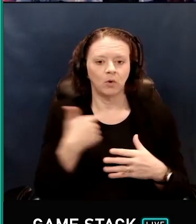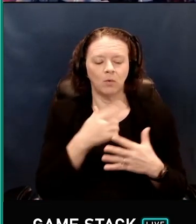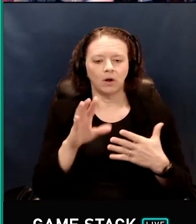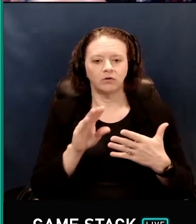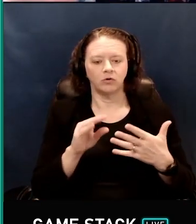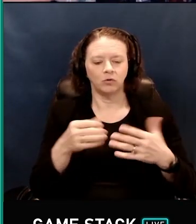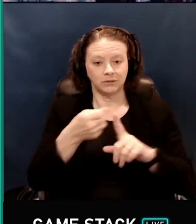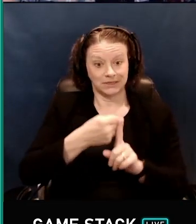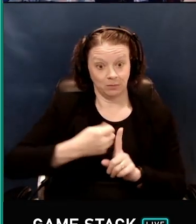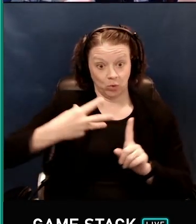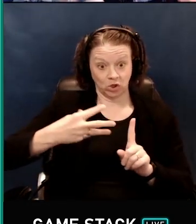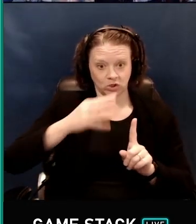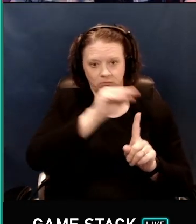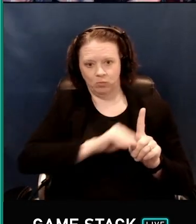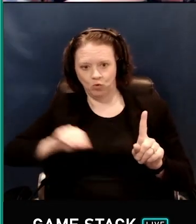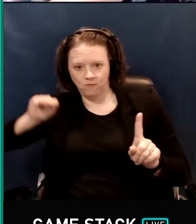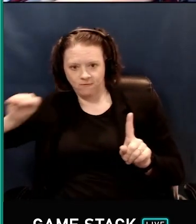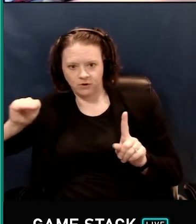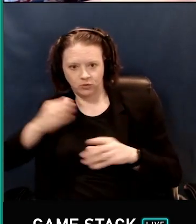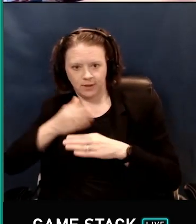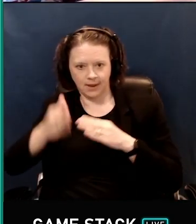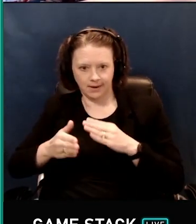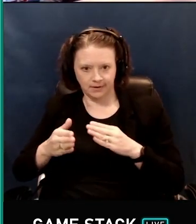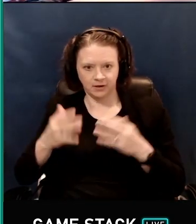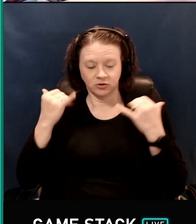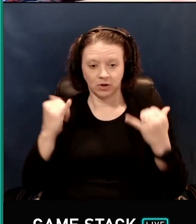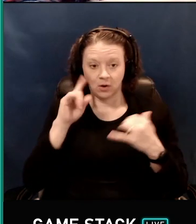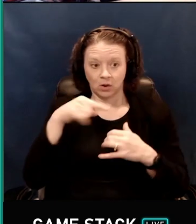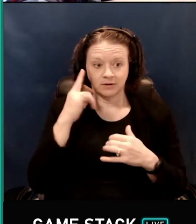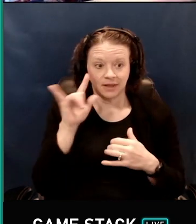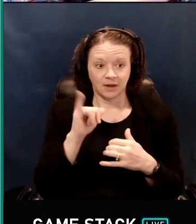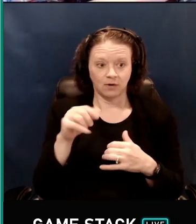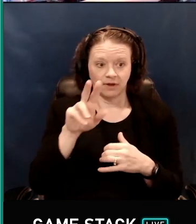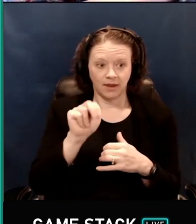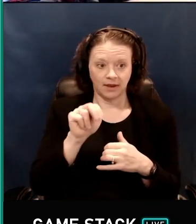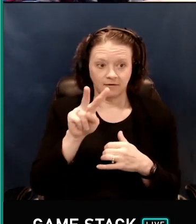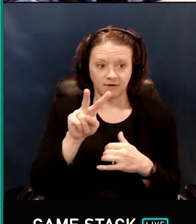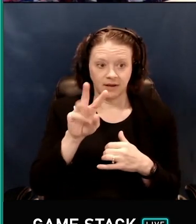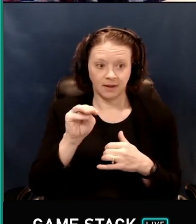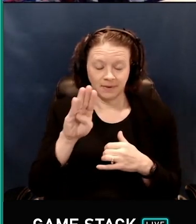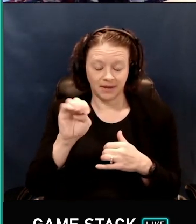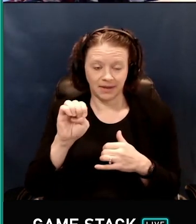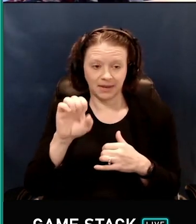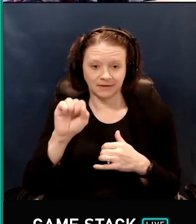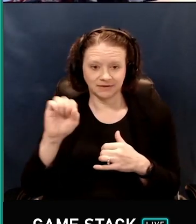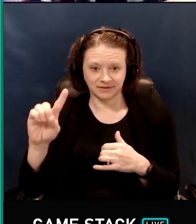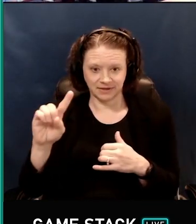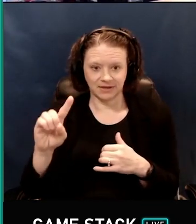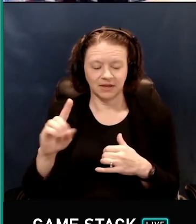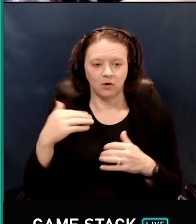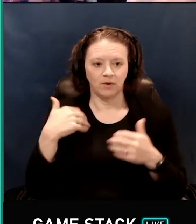but overall, the picture now looks like you have the NVMe SSD with the game package, you do a storage read of the asset that you want,